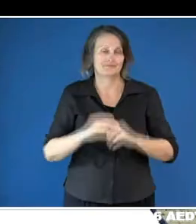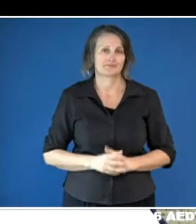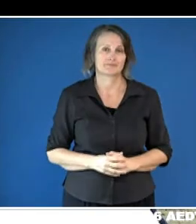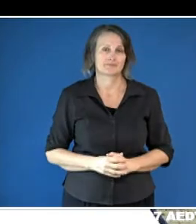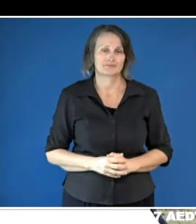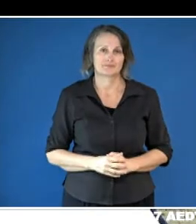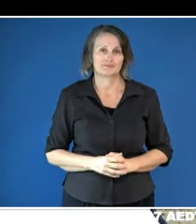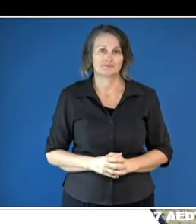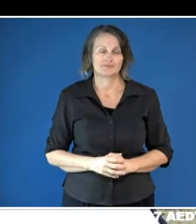Thank you. CHAIR: All right.